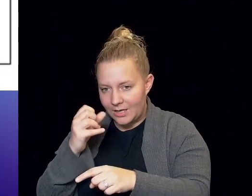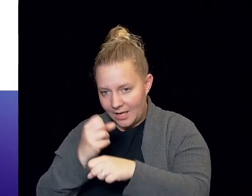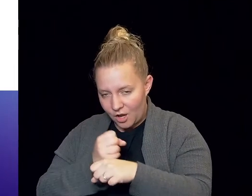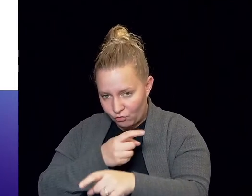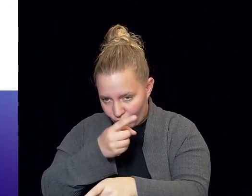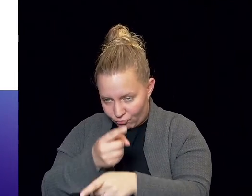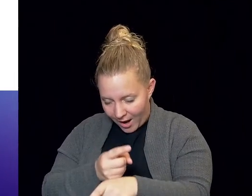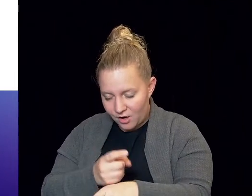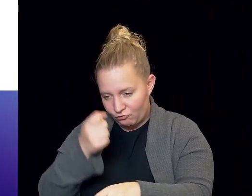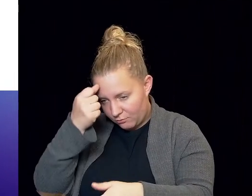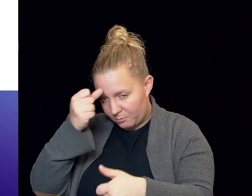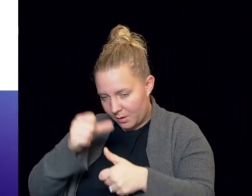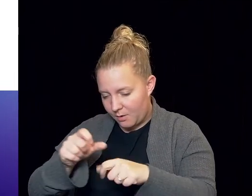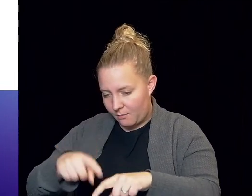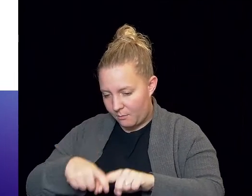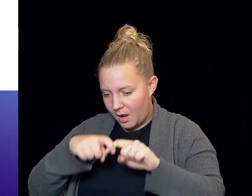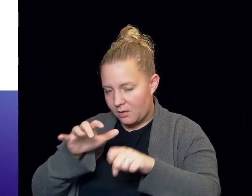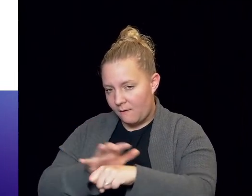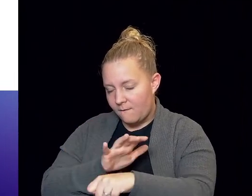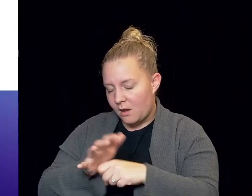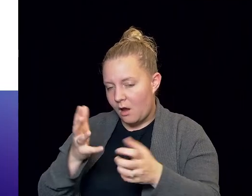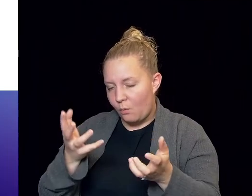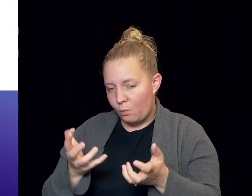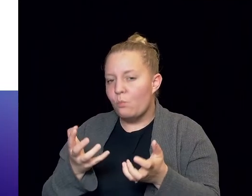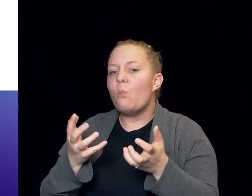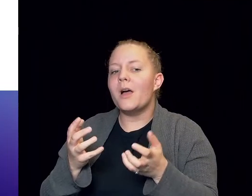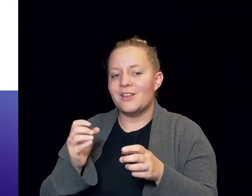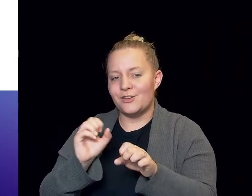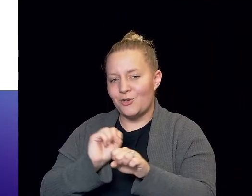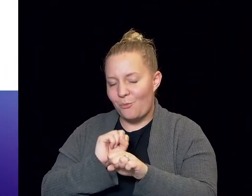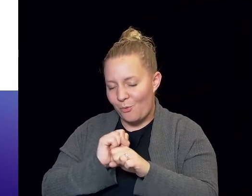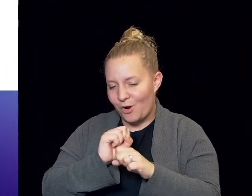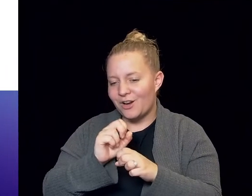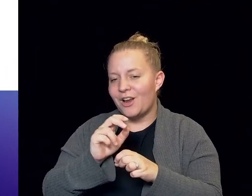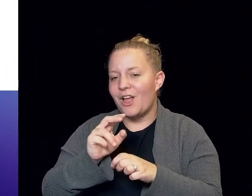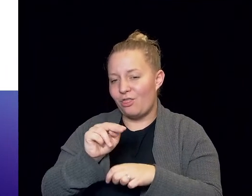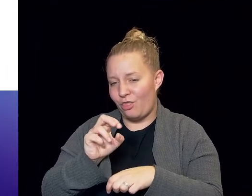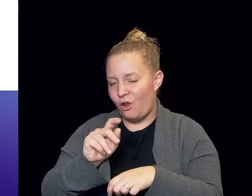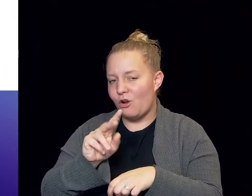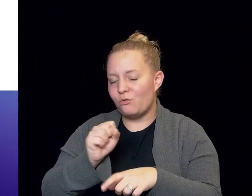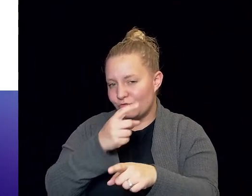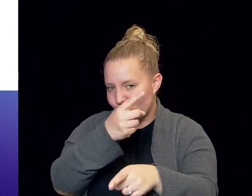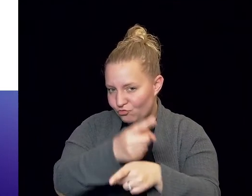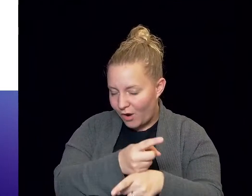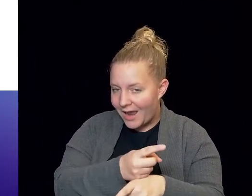need to pause the video and I want you to re-work these notes correctly. Do not ever have incorrect